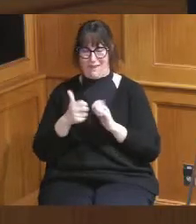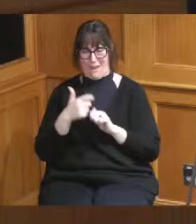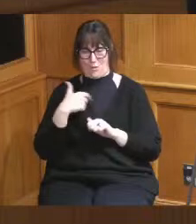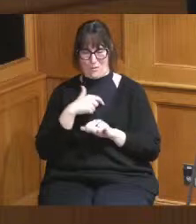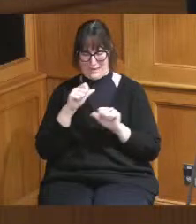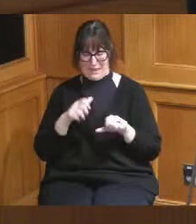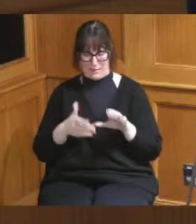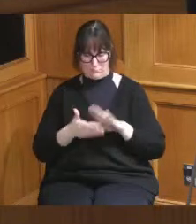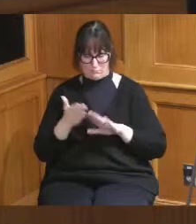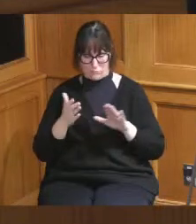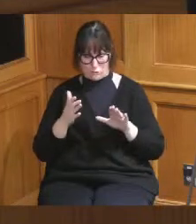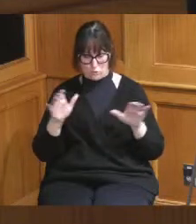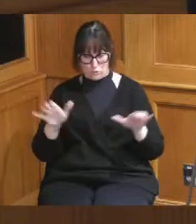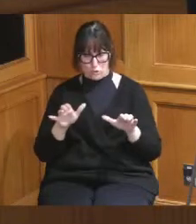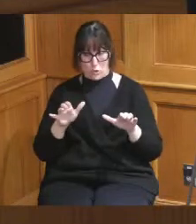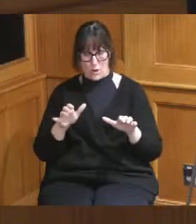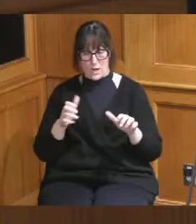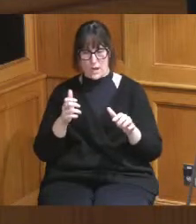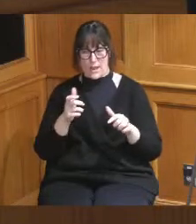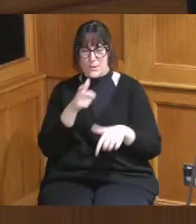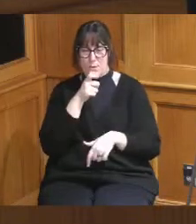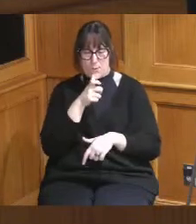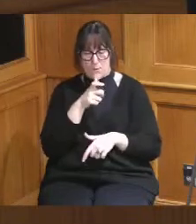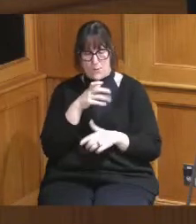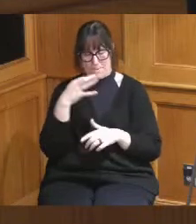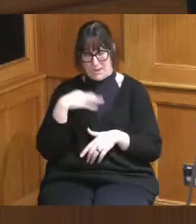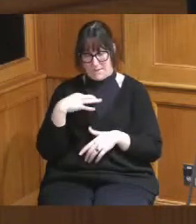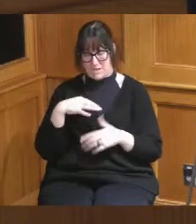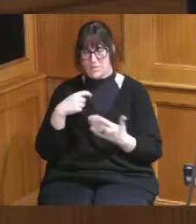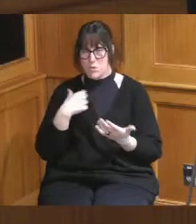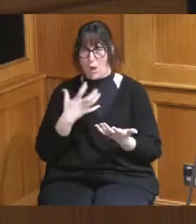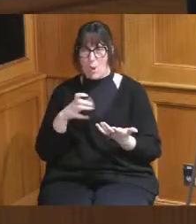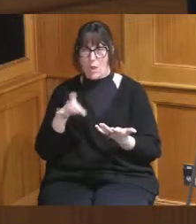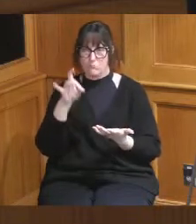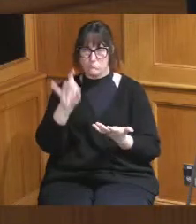what populations are served so I want to just throw that out there because again as I've talked